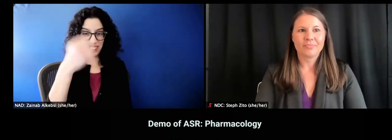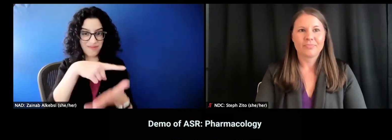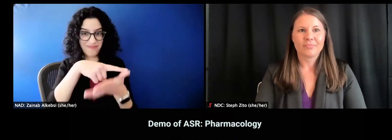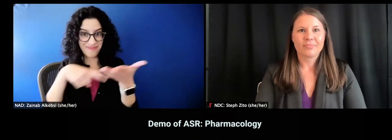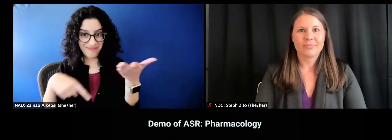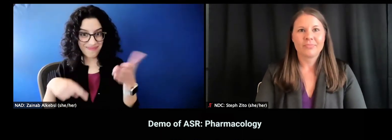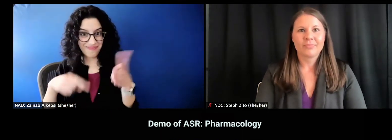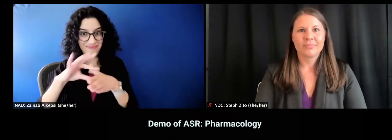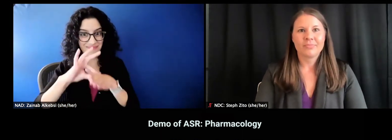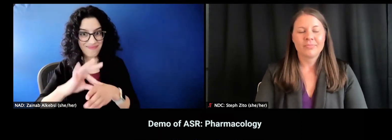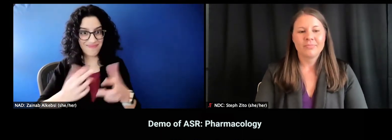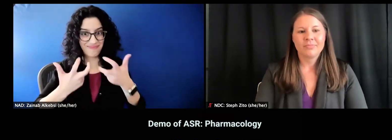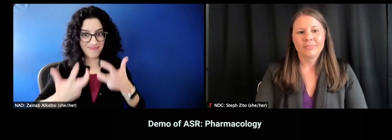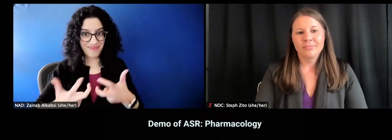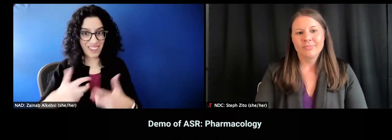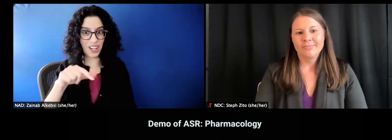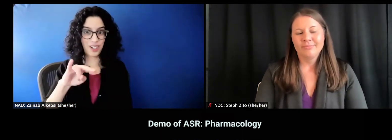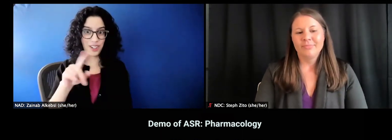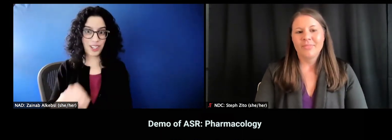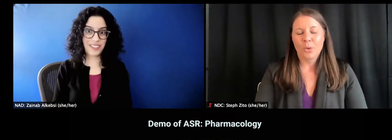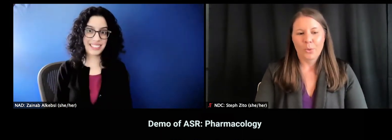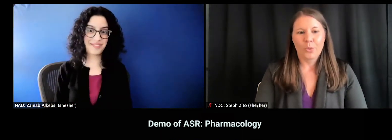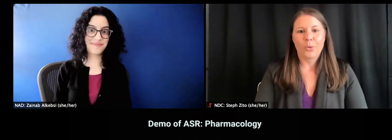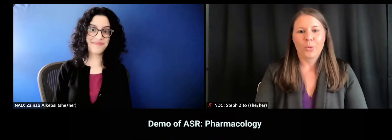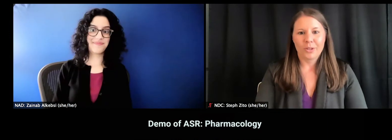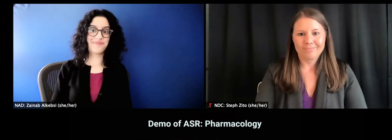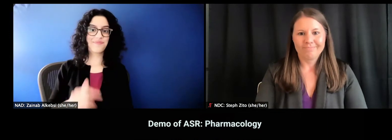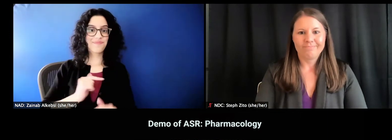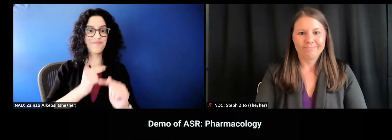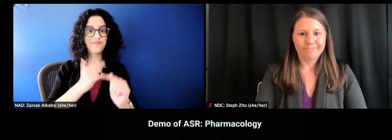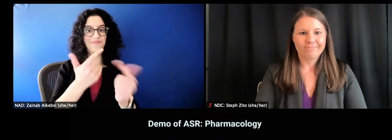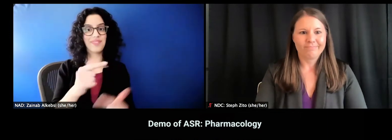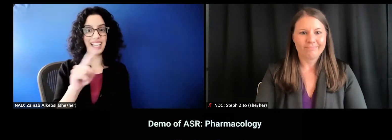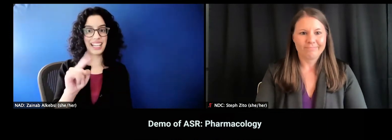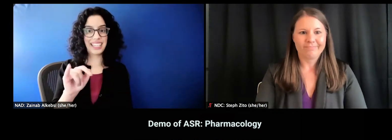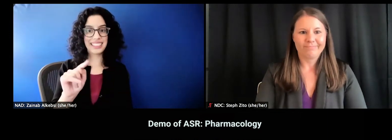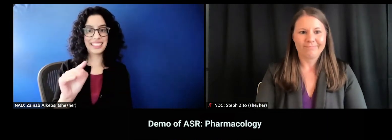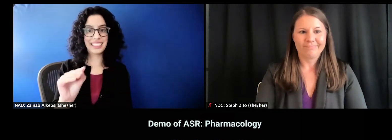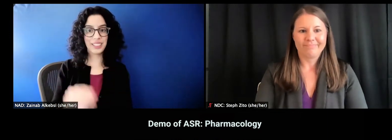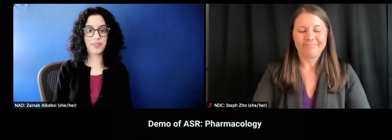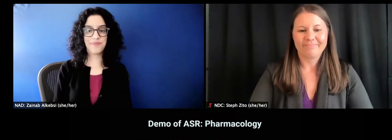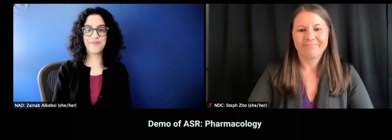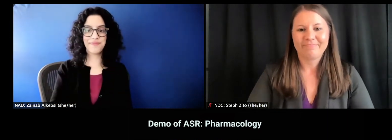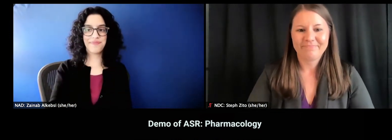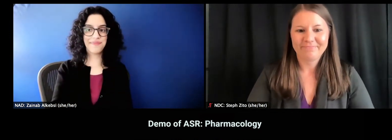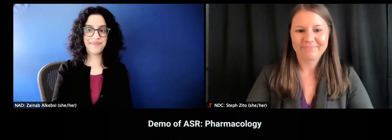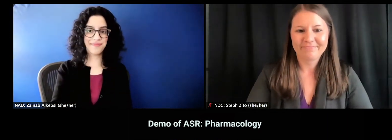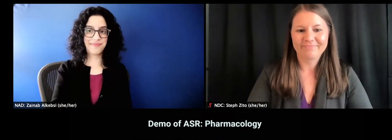version and you only had this experience with one question, imagine if it was an entire content. Next slide.